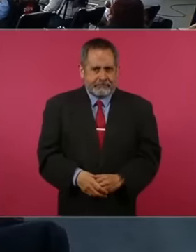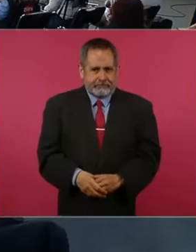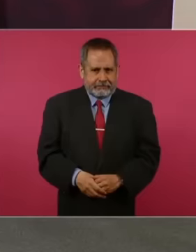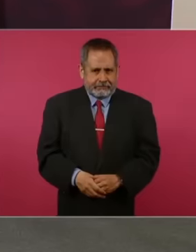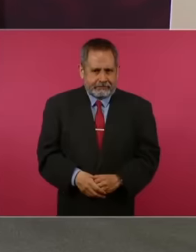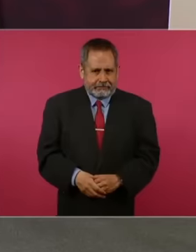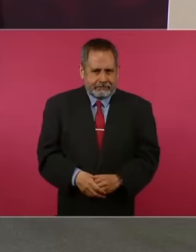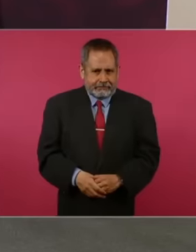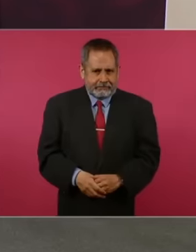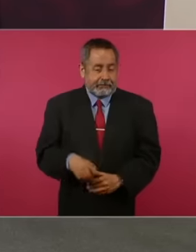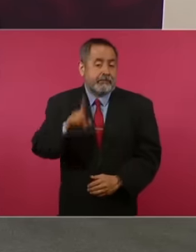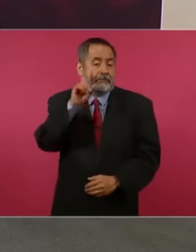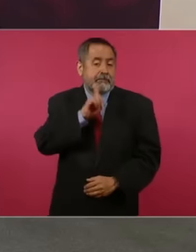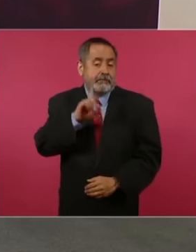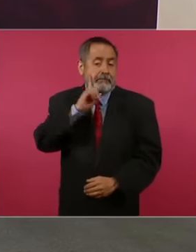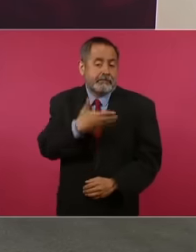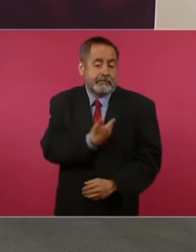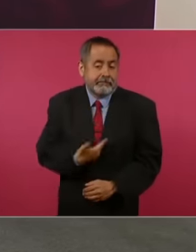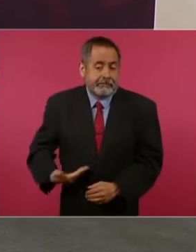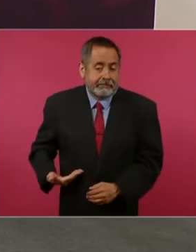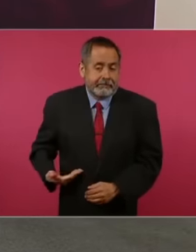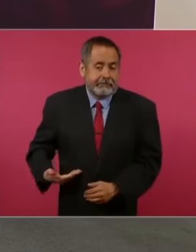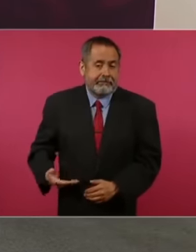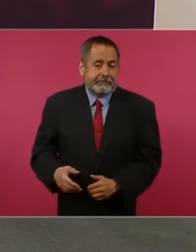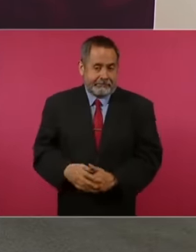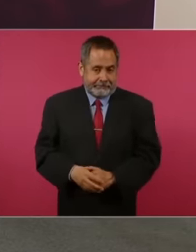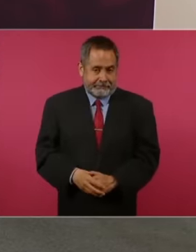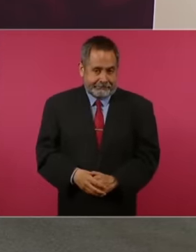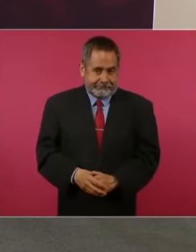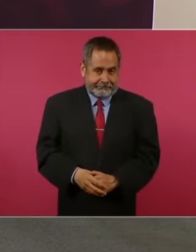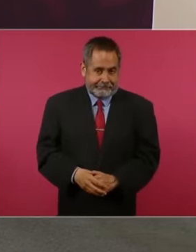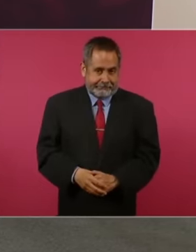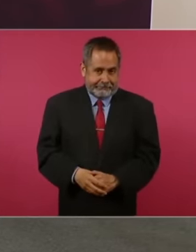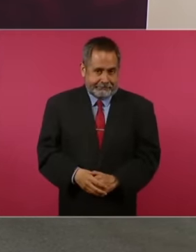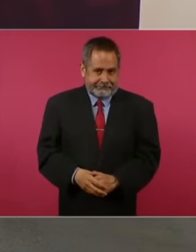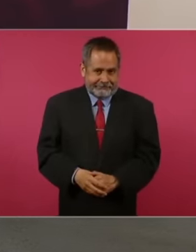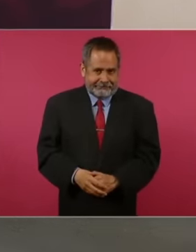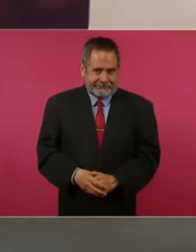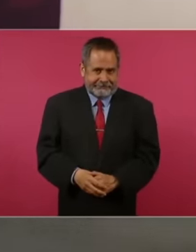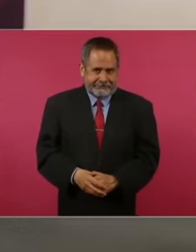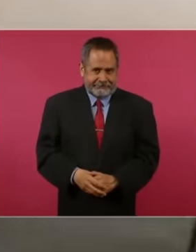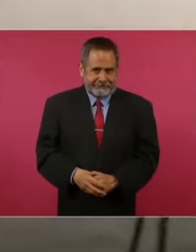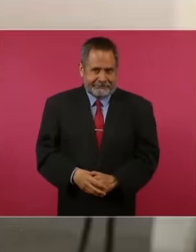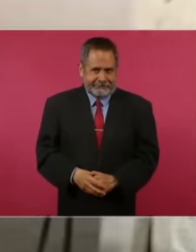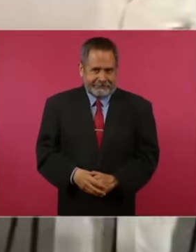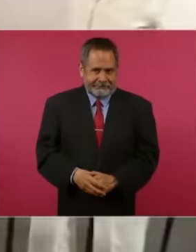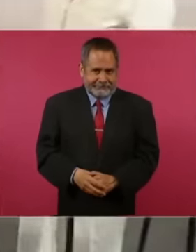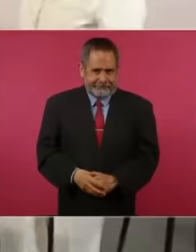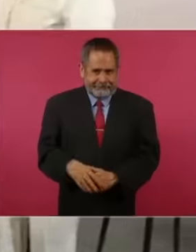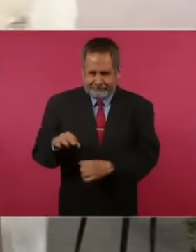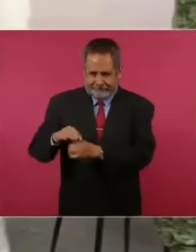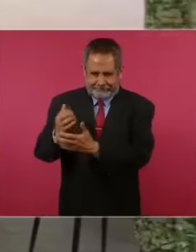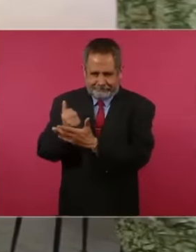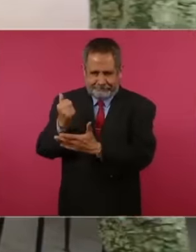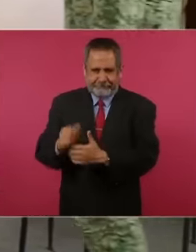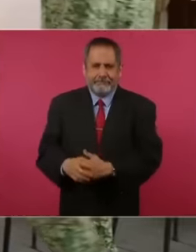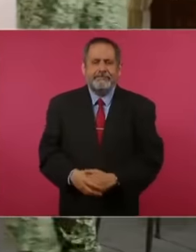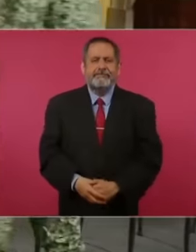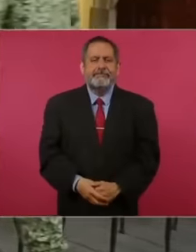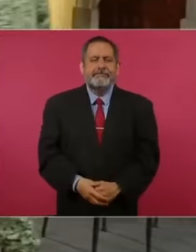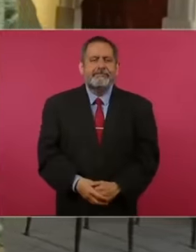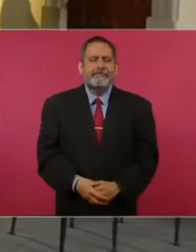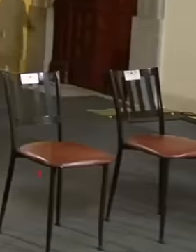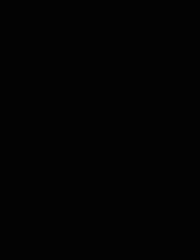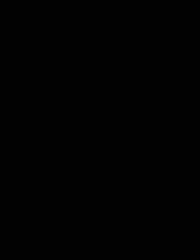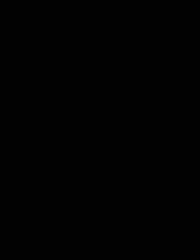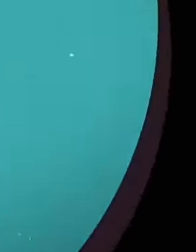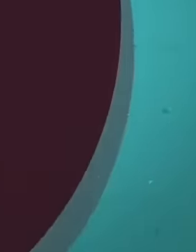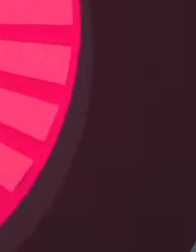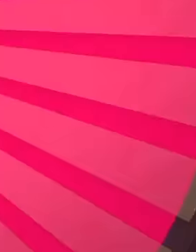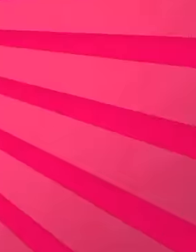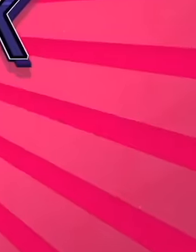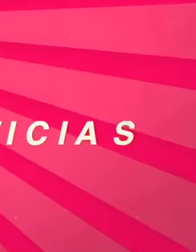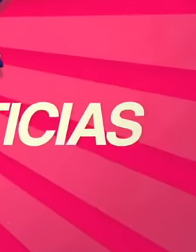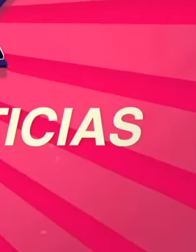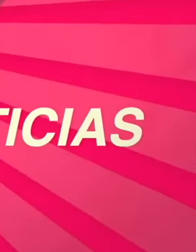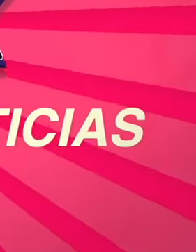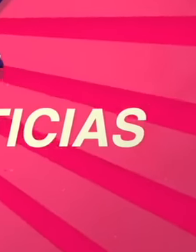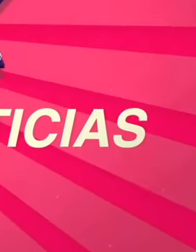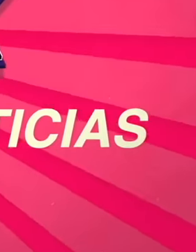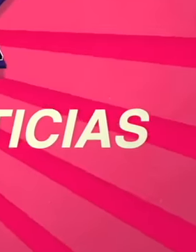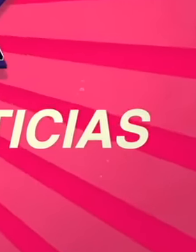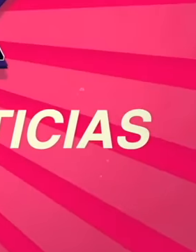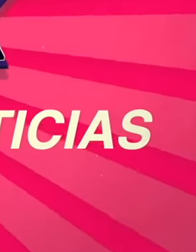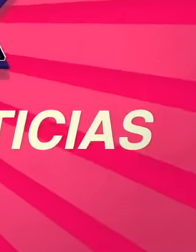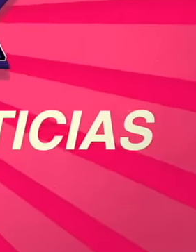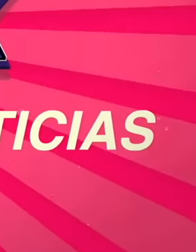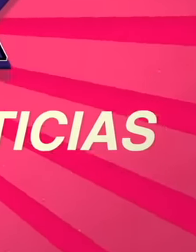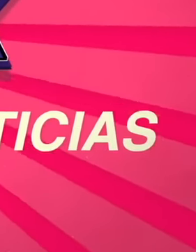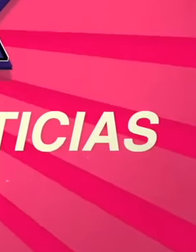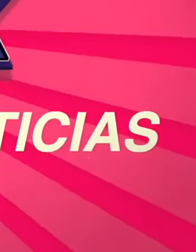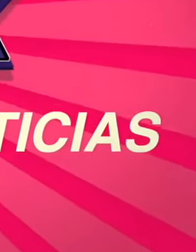president-elect